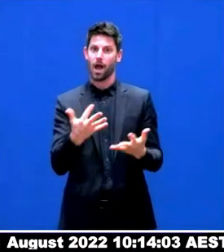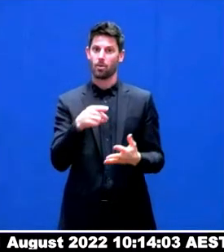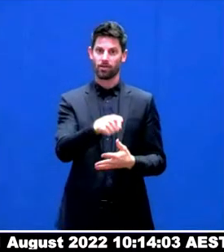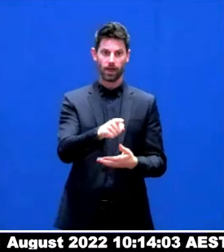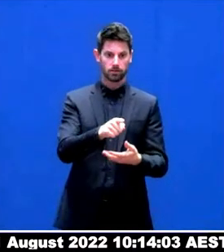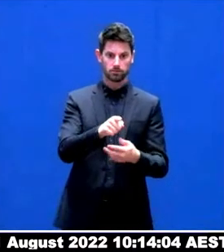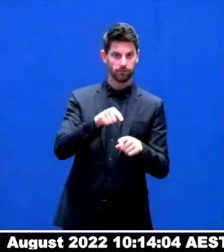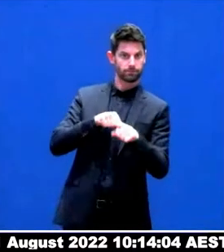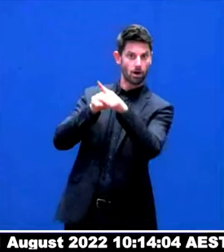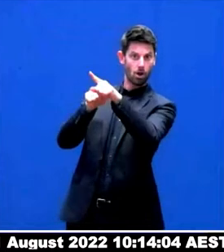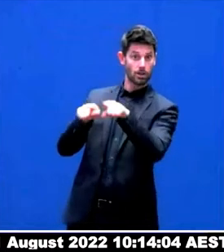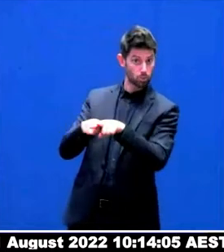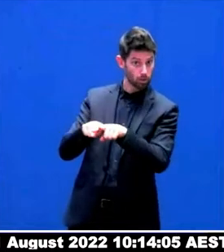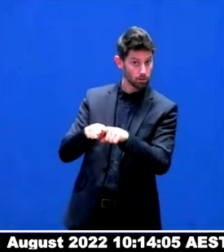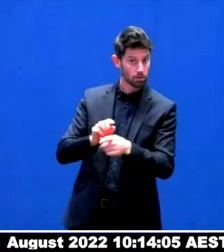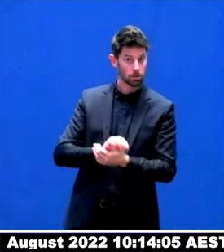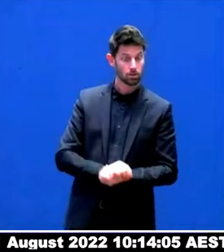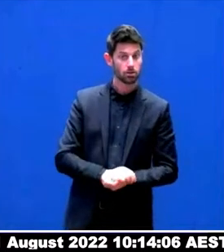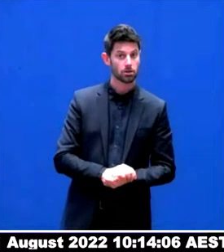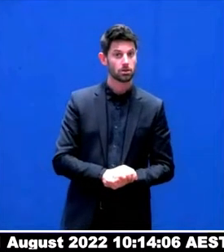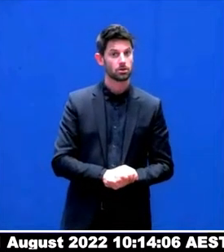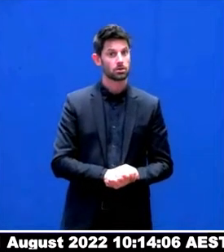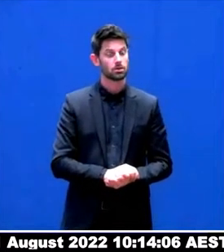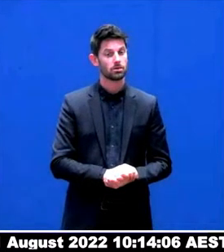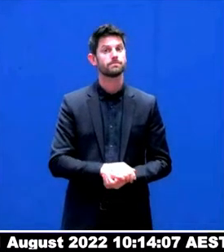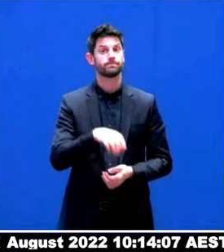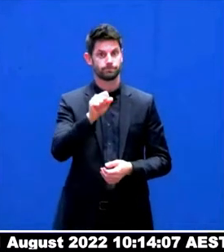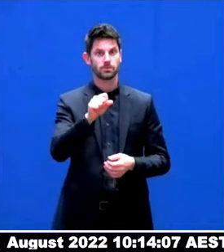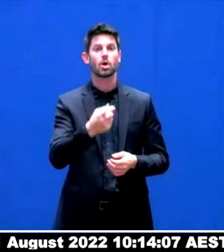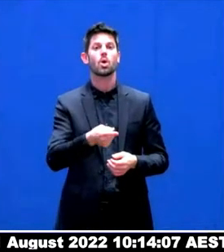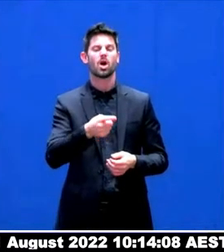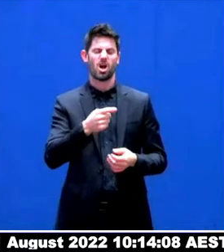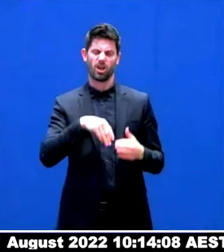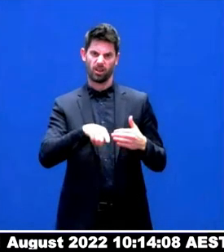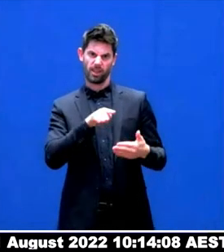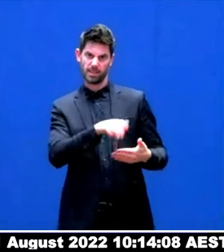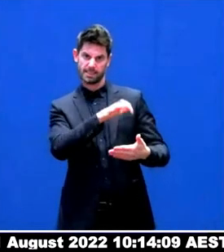obligations? DEBBIE MITCHELL: Well, under 114B we talk about actions under the Strategy